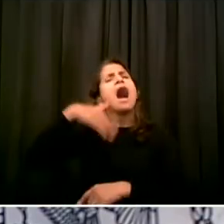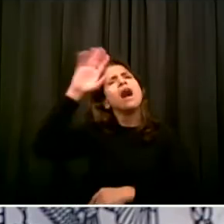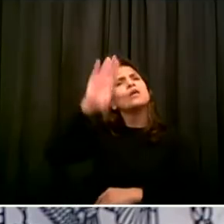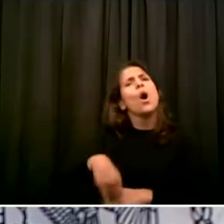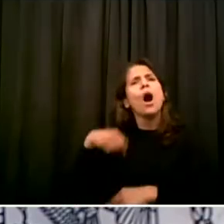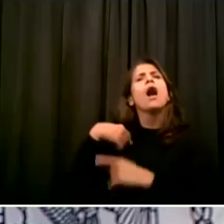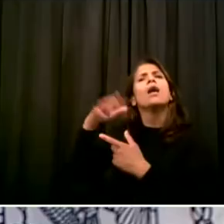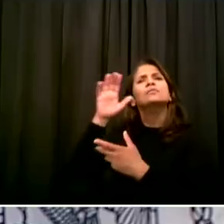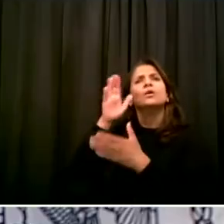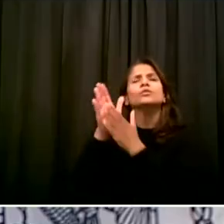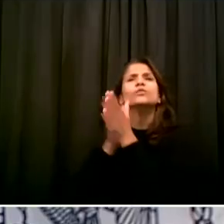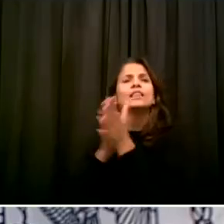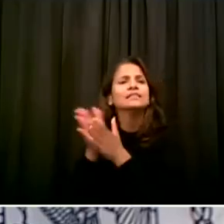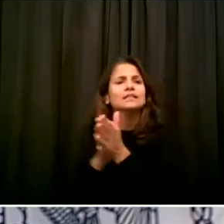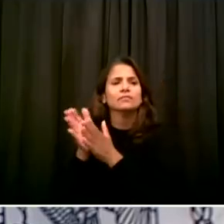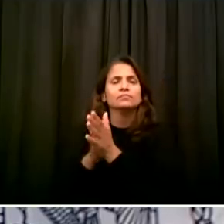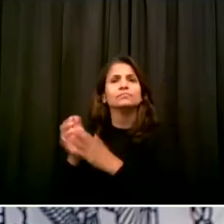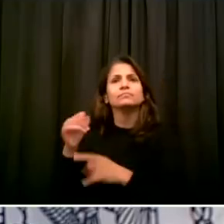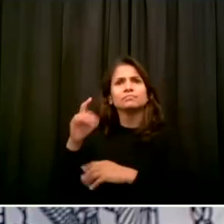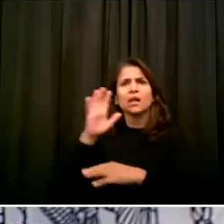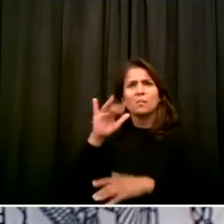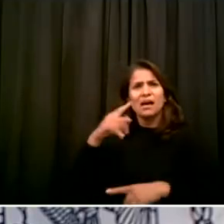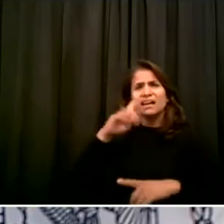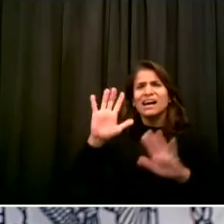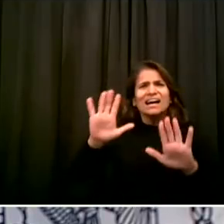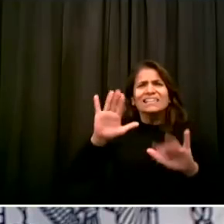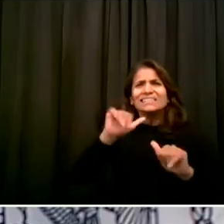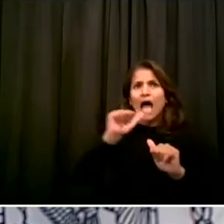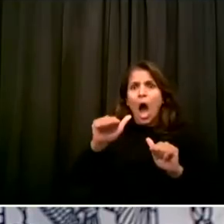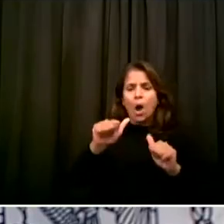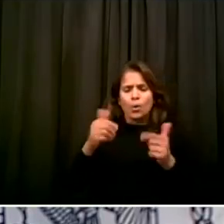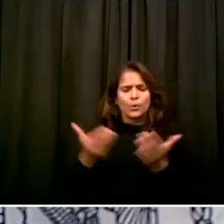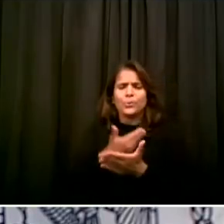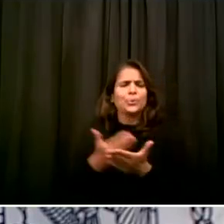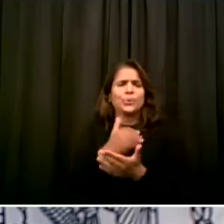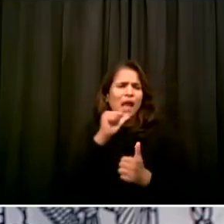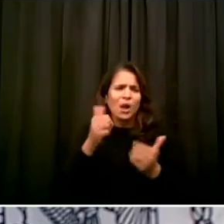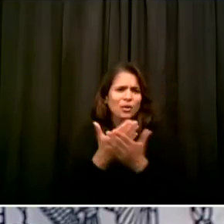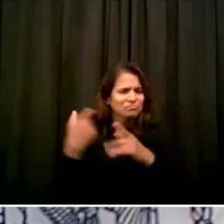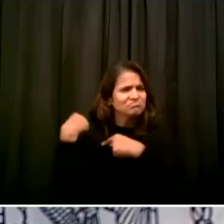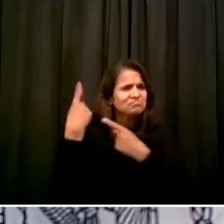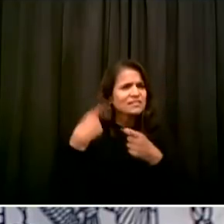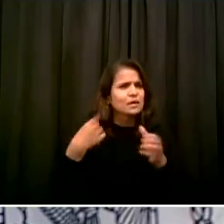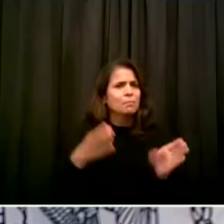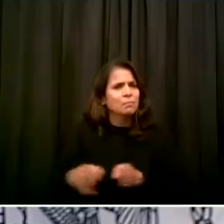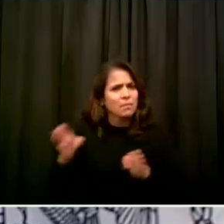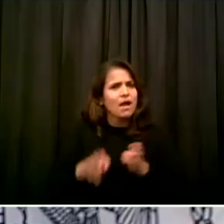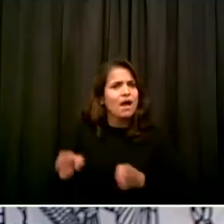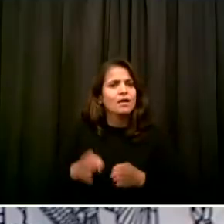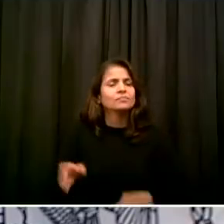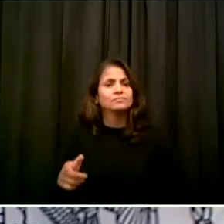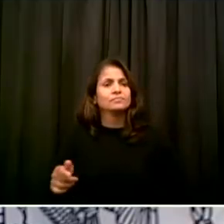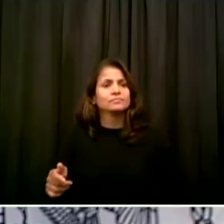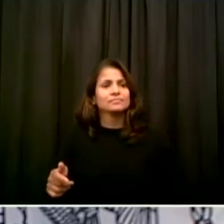HAS BEEN A DISCUSSION, BUT,